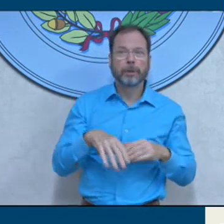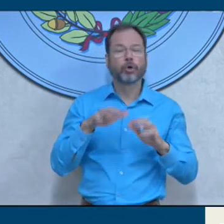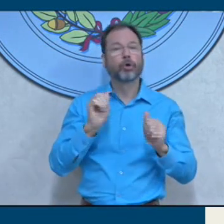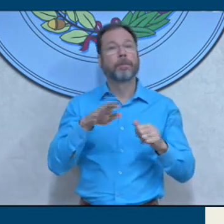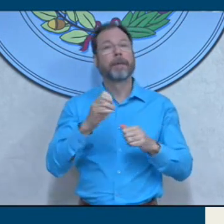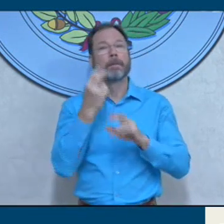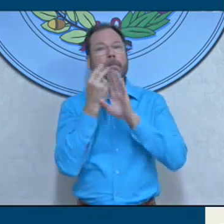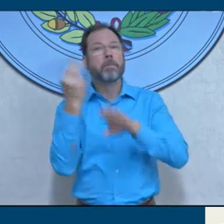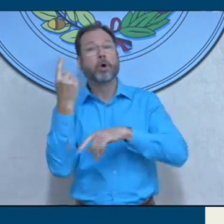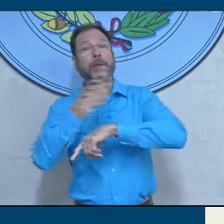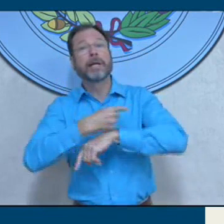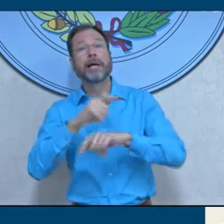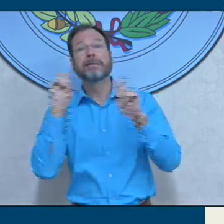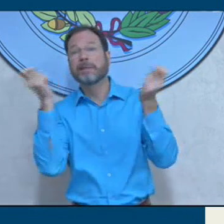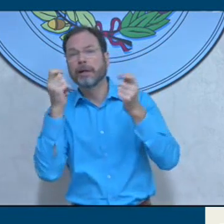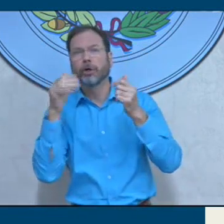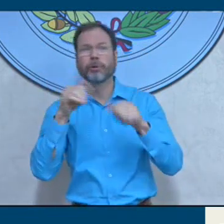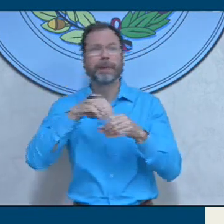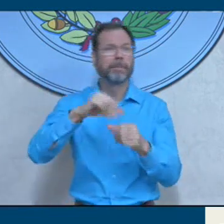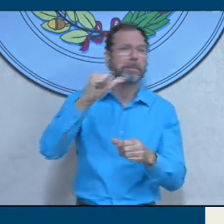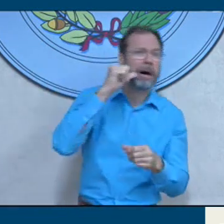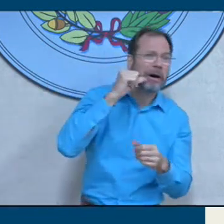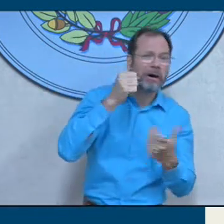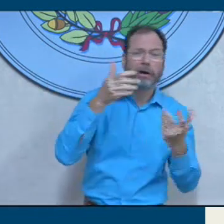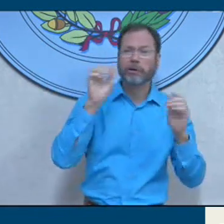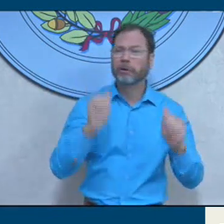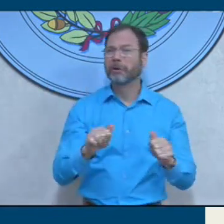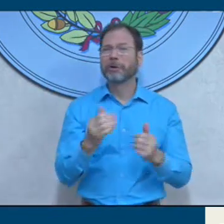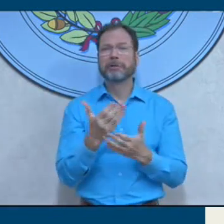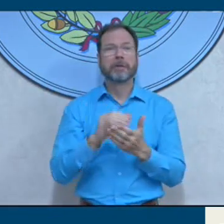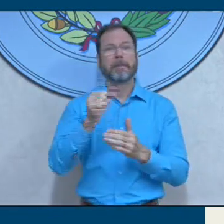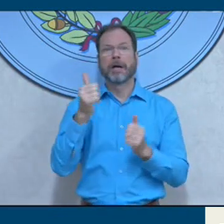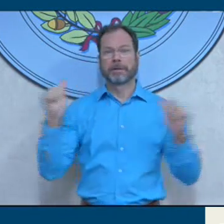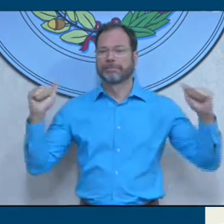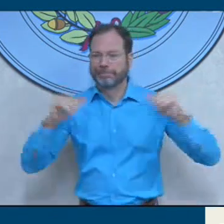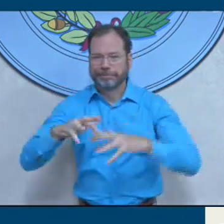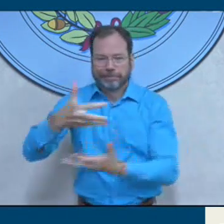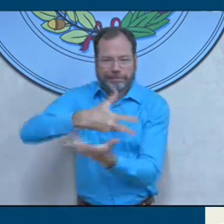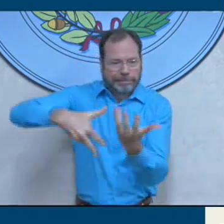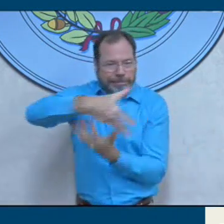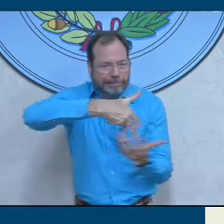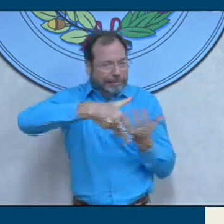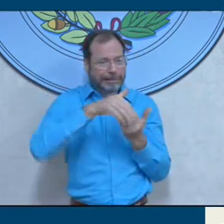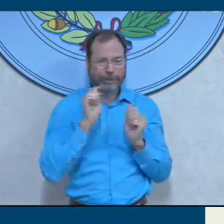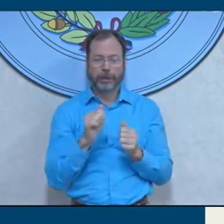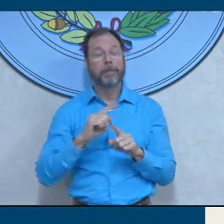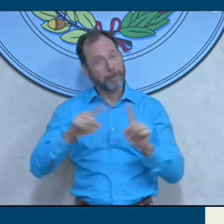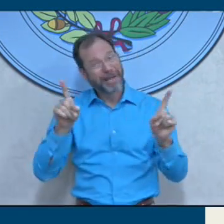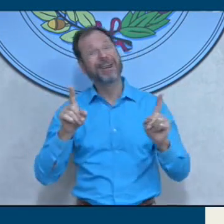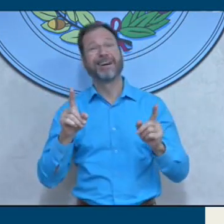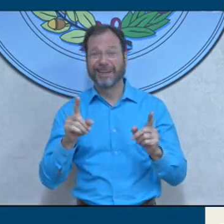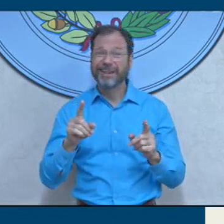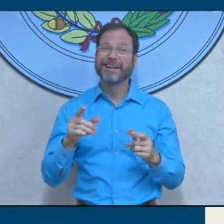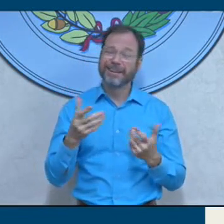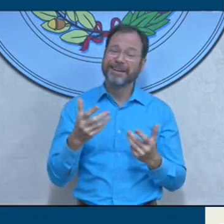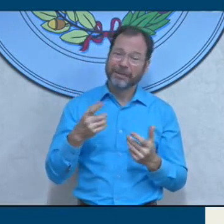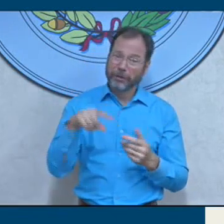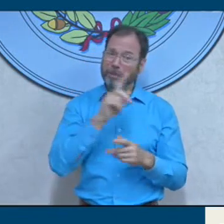EXACTLY FOR THOSE PEOPLE CONTRACTED COVID THEY COULD BE MEMORIAL DAY CELEBRATIONS IT COULD BE A BAR SETTING IT